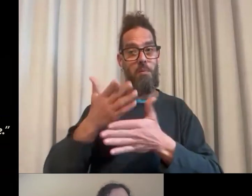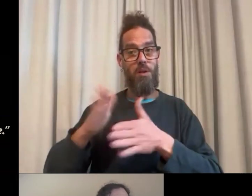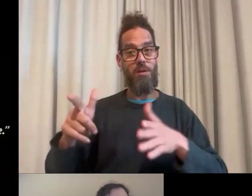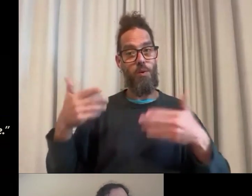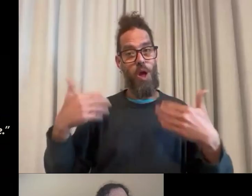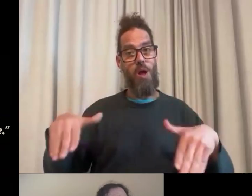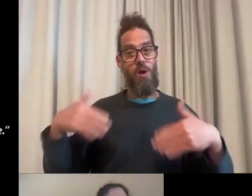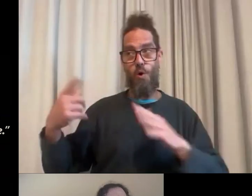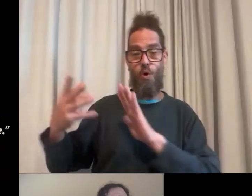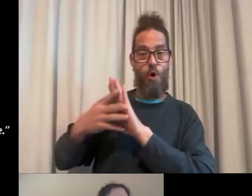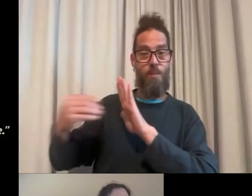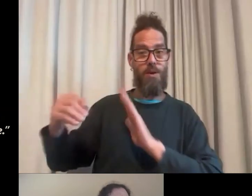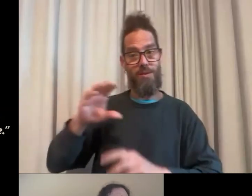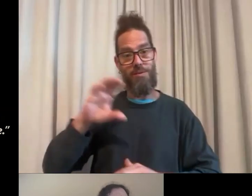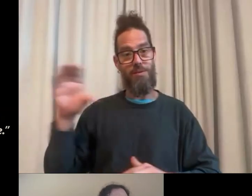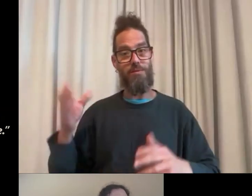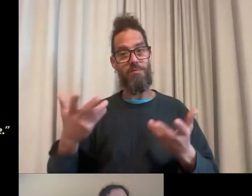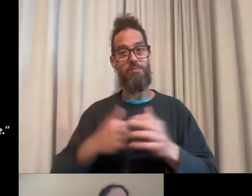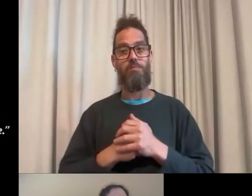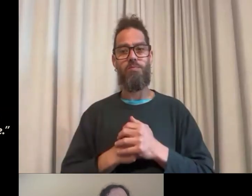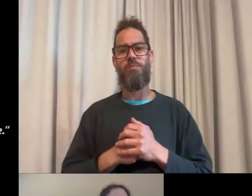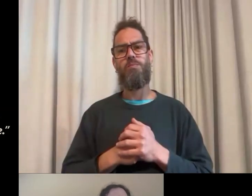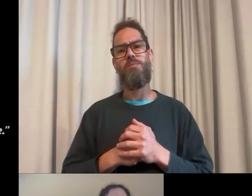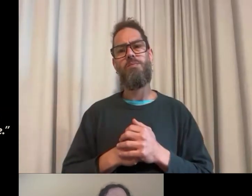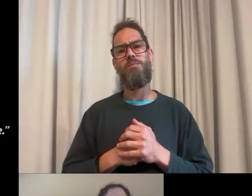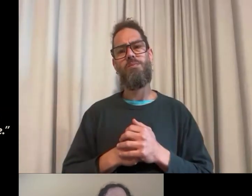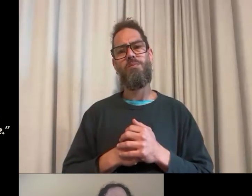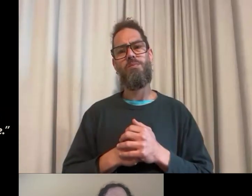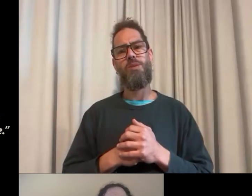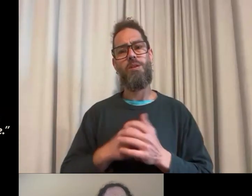In 2013, eSight Corporation, right here in Ontario,